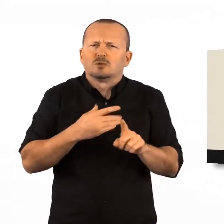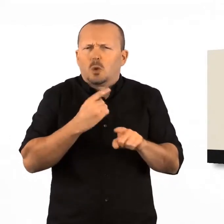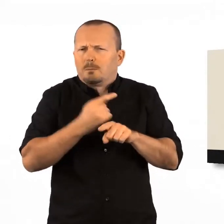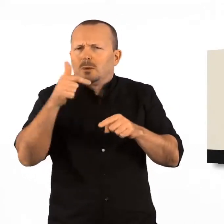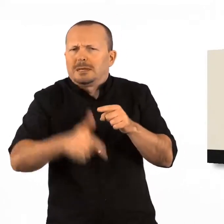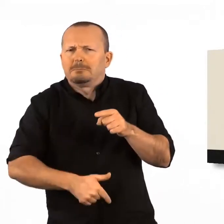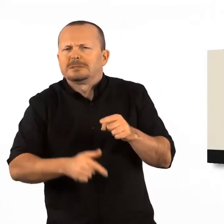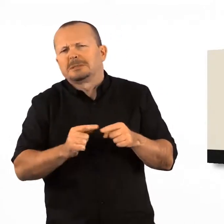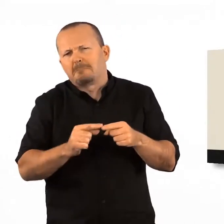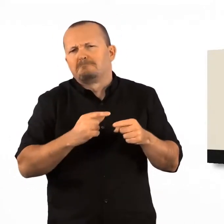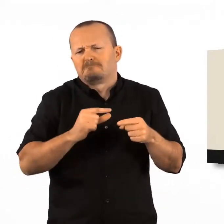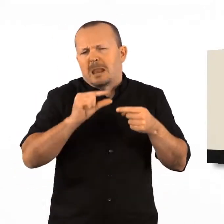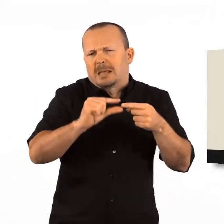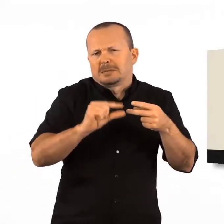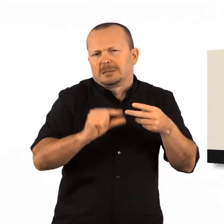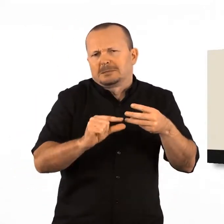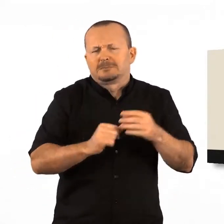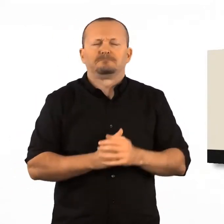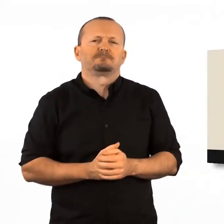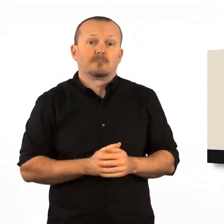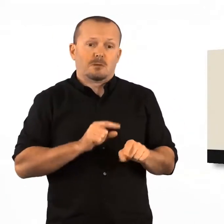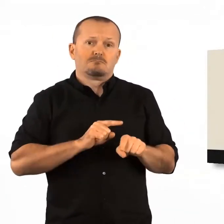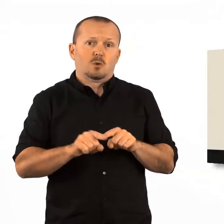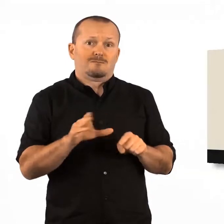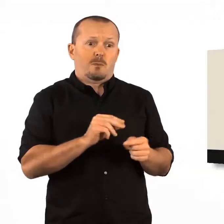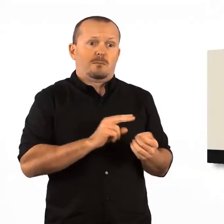others. Most of these are things that come from the parent program that we talked about